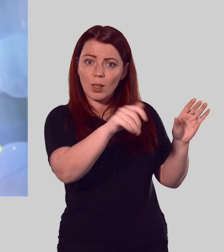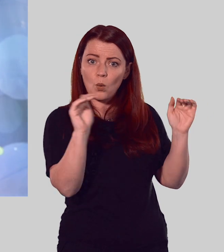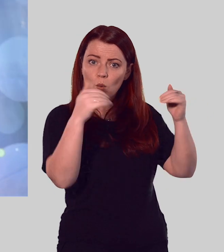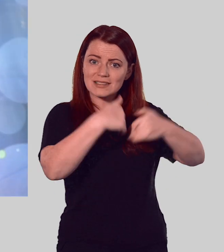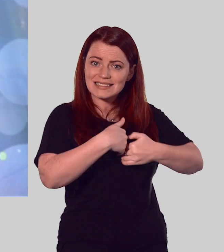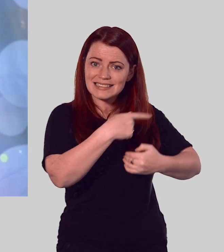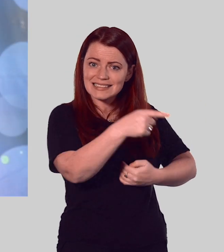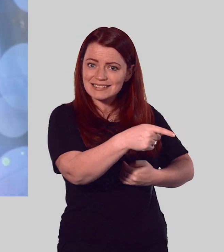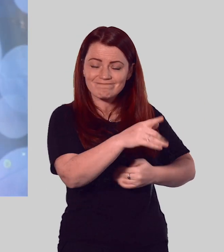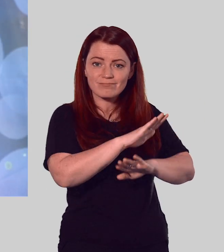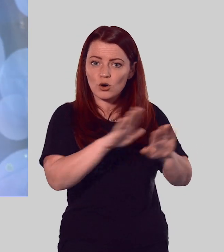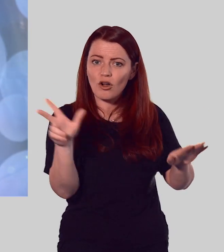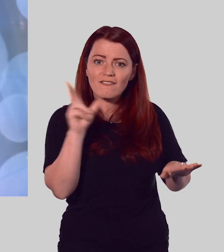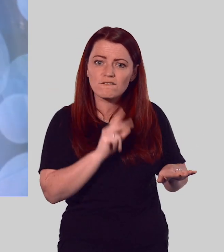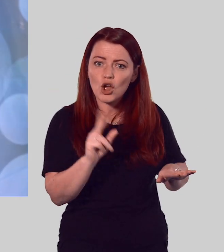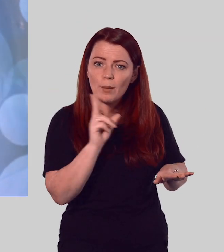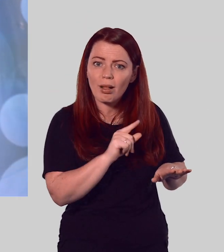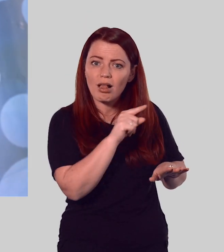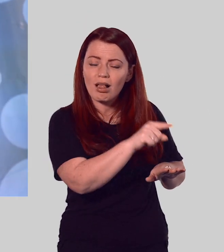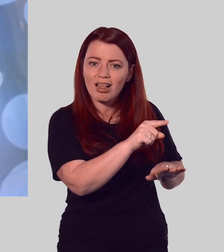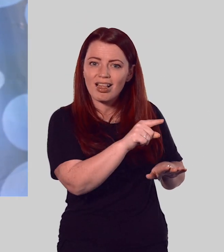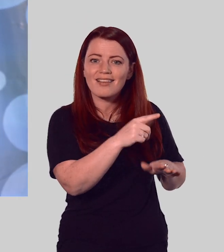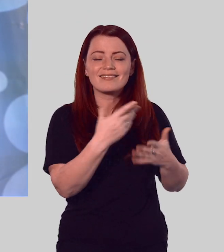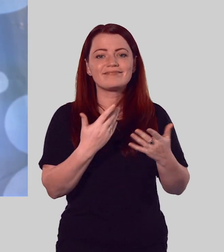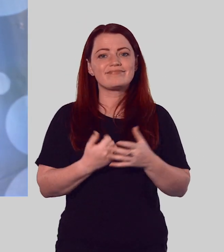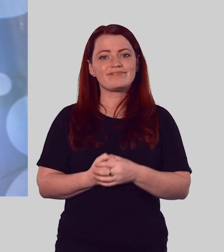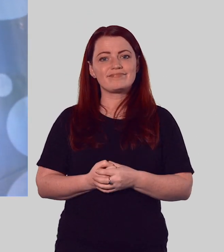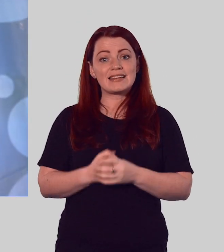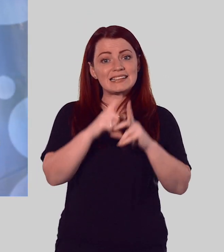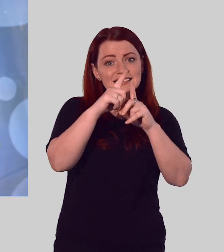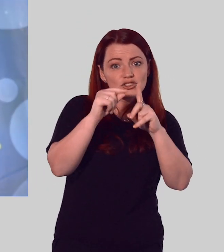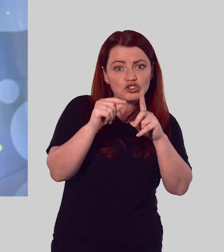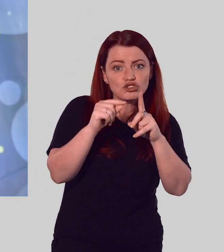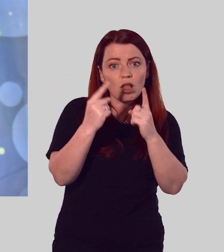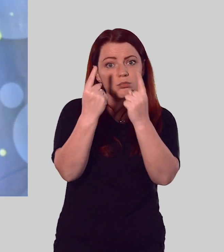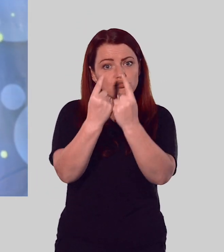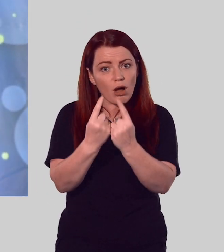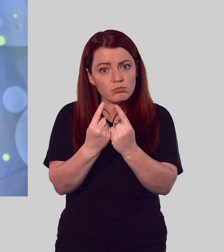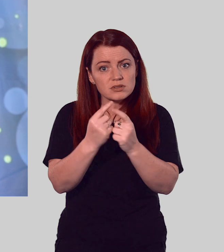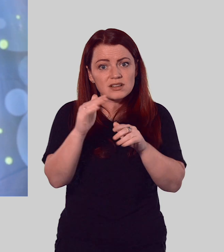who are non-verbal, digital props and sensor boards could be more appropriate.